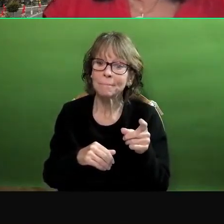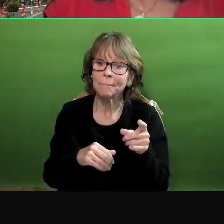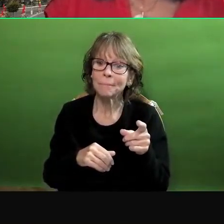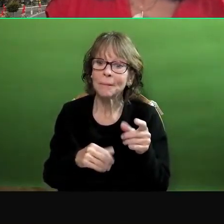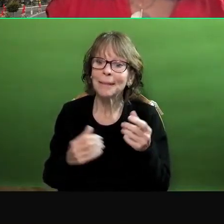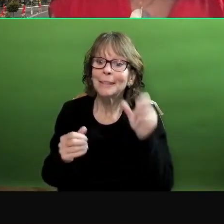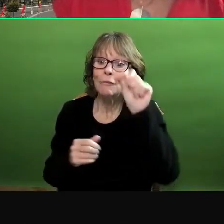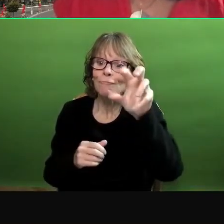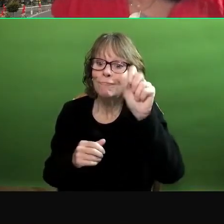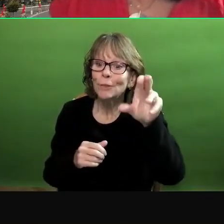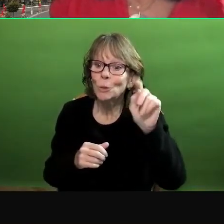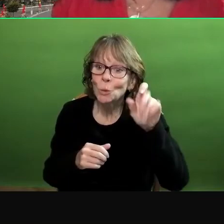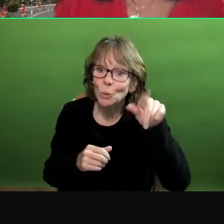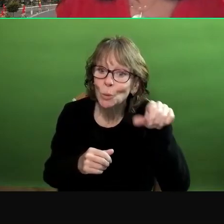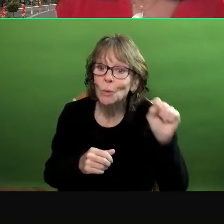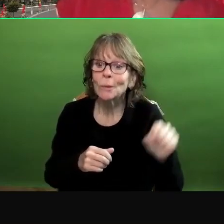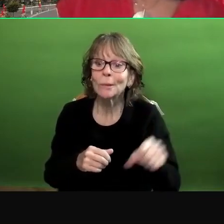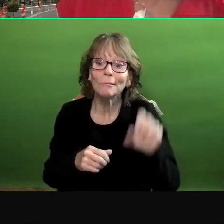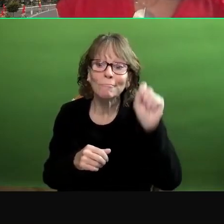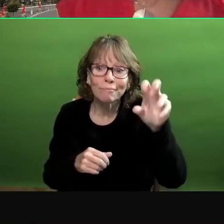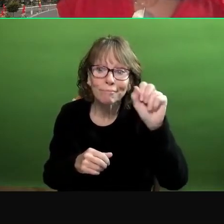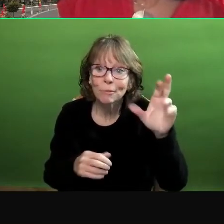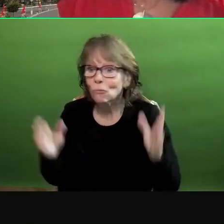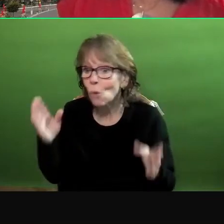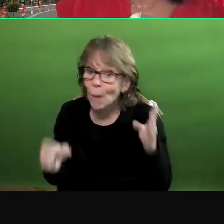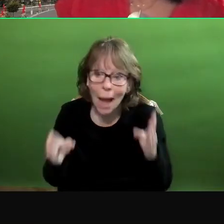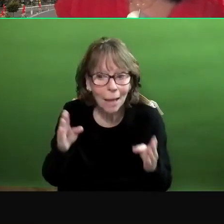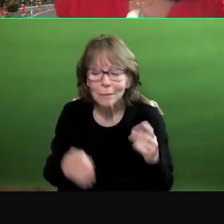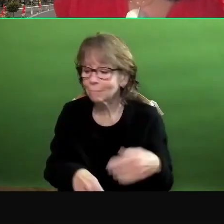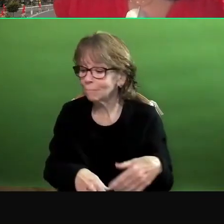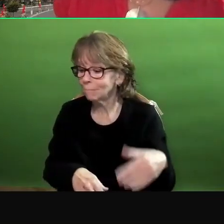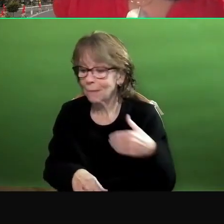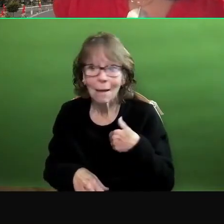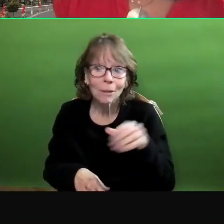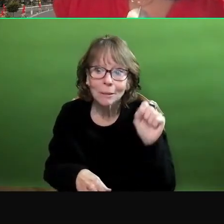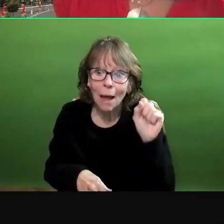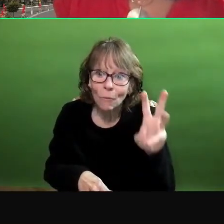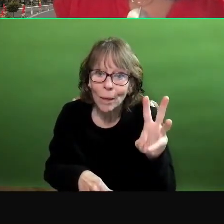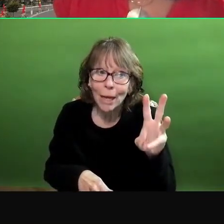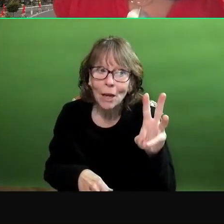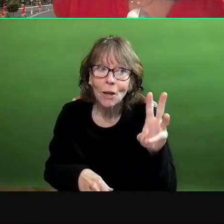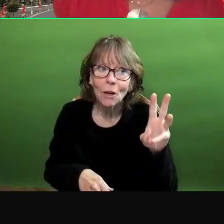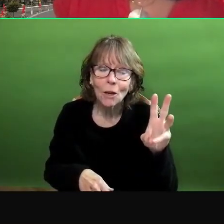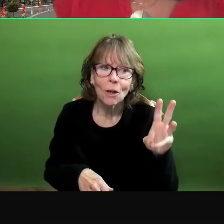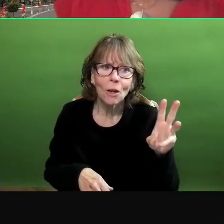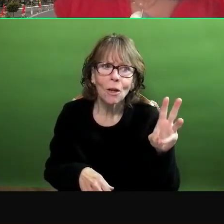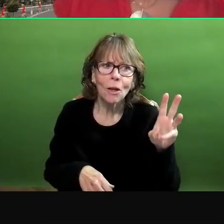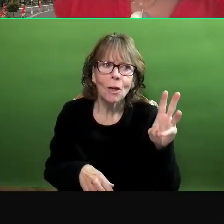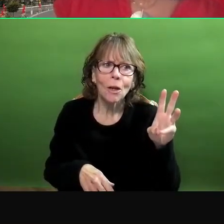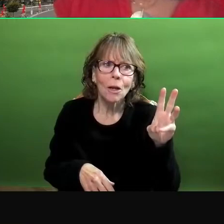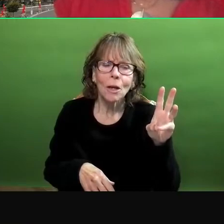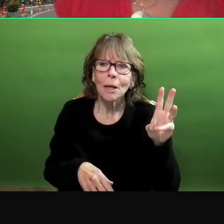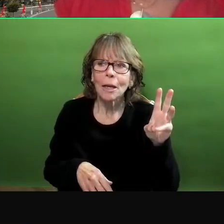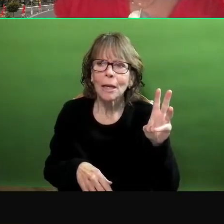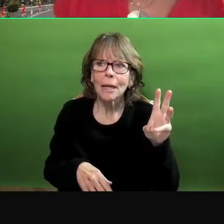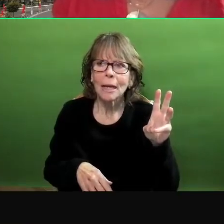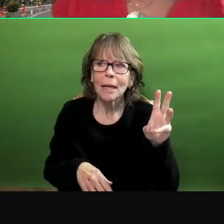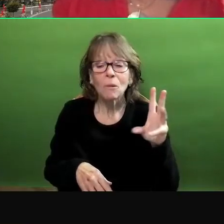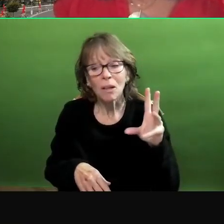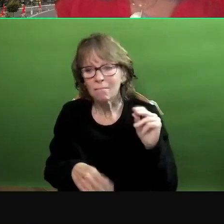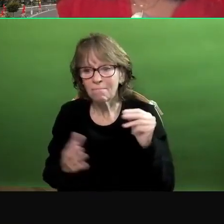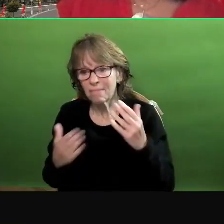We have this great tools we have robotics, we have software. Well, not necessarily. I am a technology